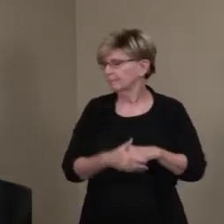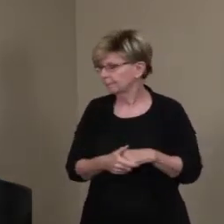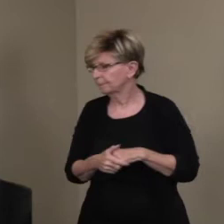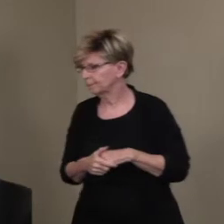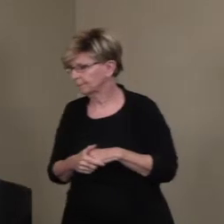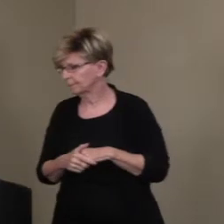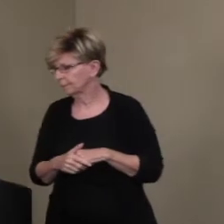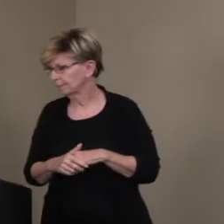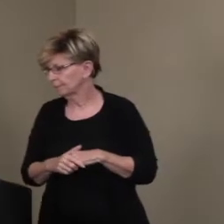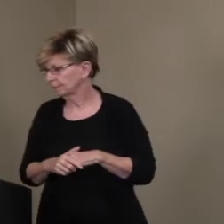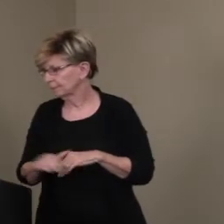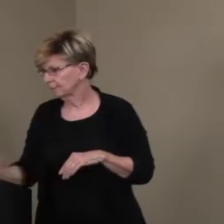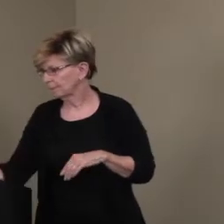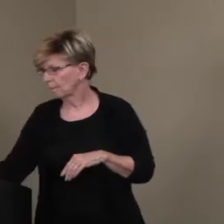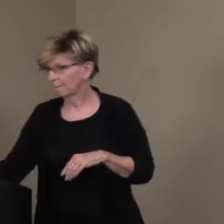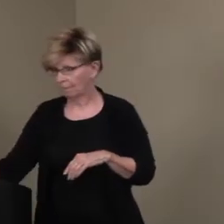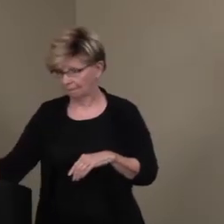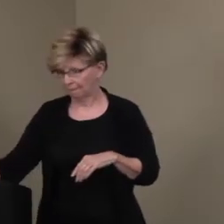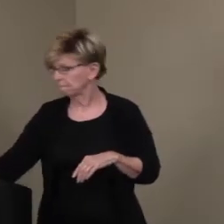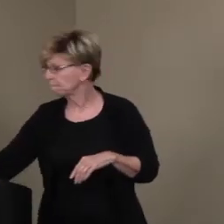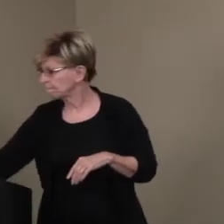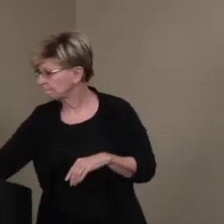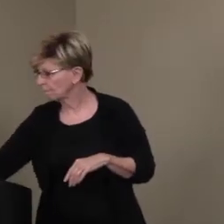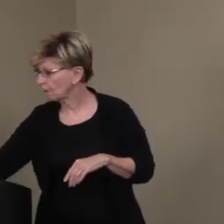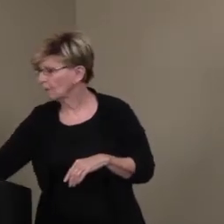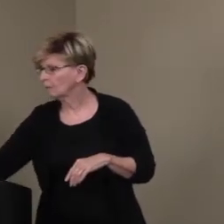how to handle that so you have to practice these things